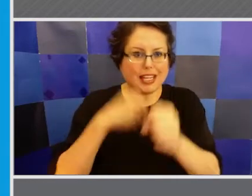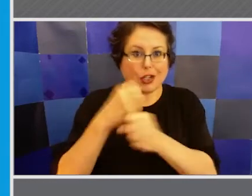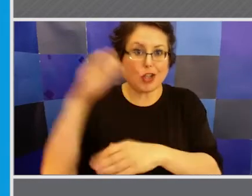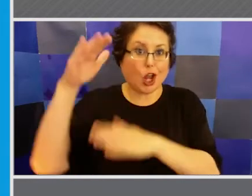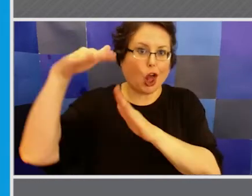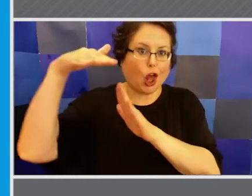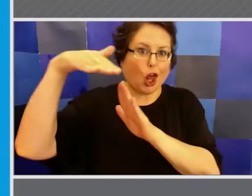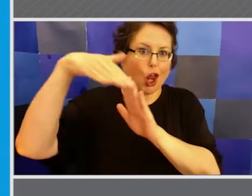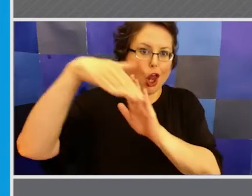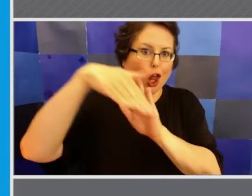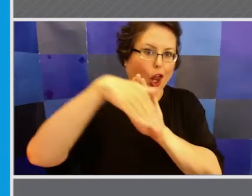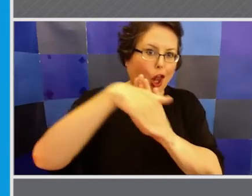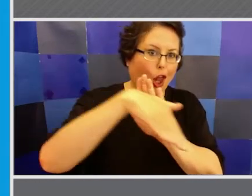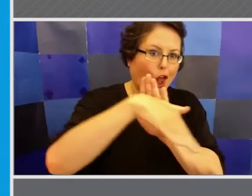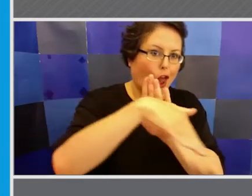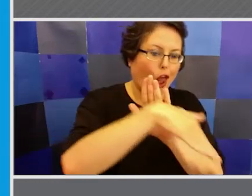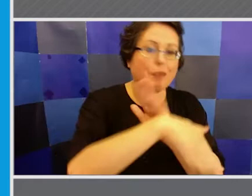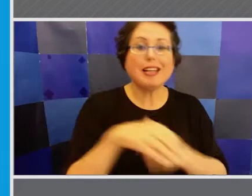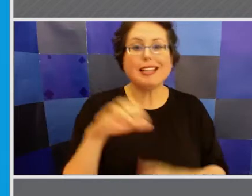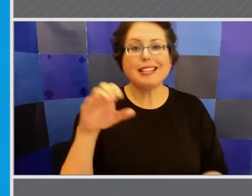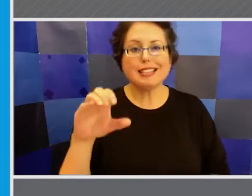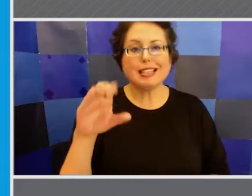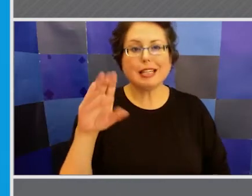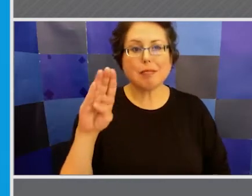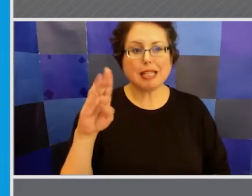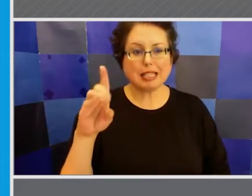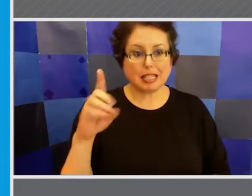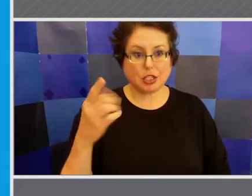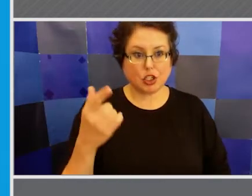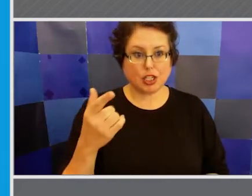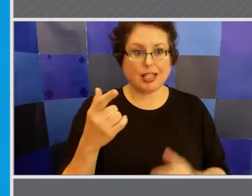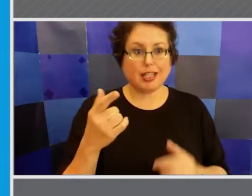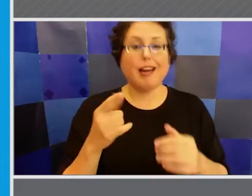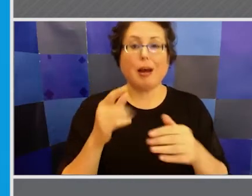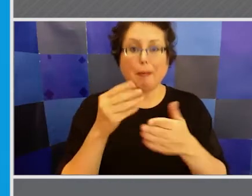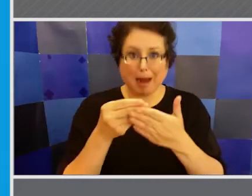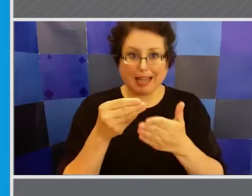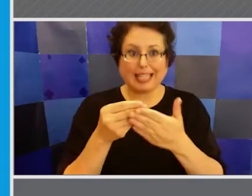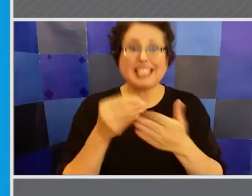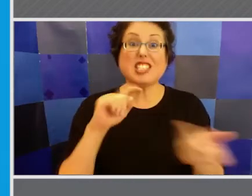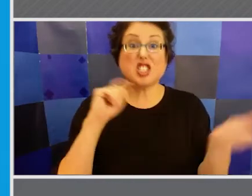The city Pittsburgh CB CT allocations have changed greatly since the 70s is everything